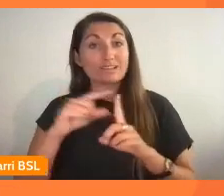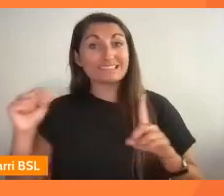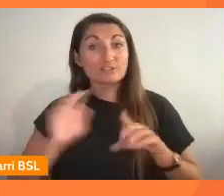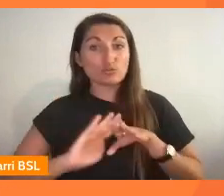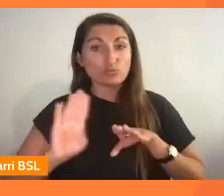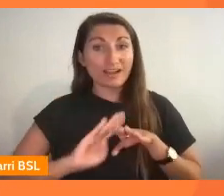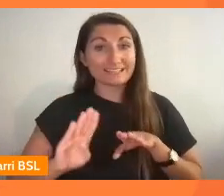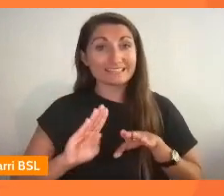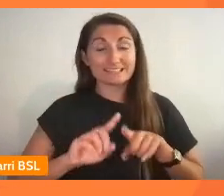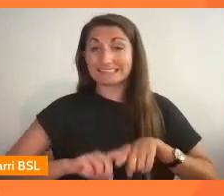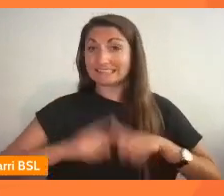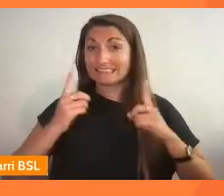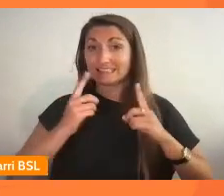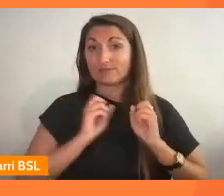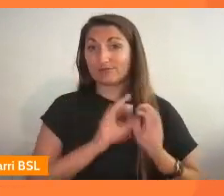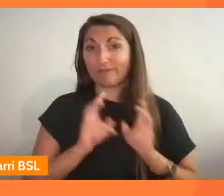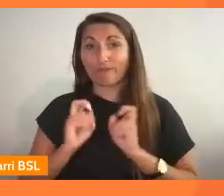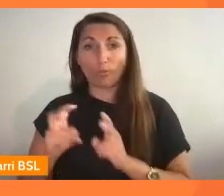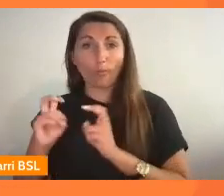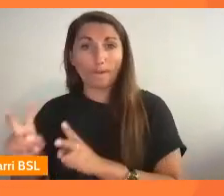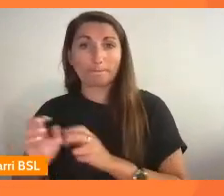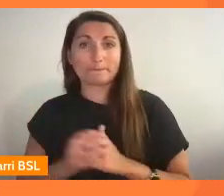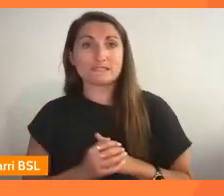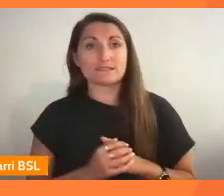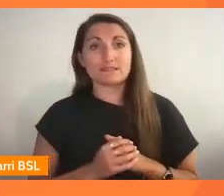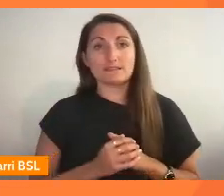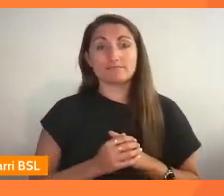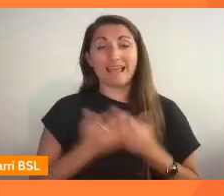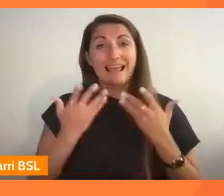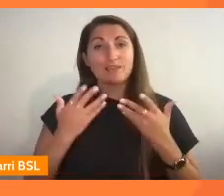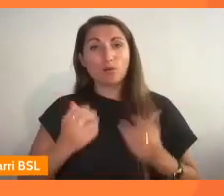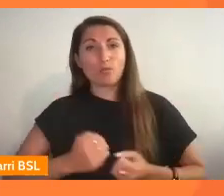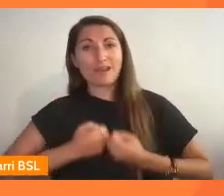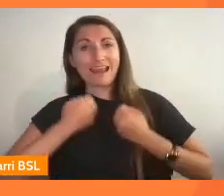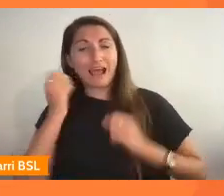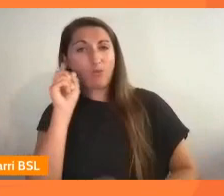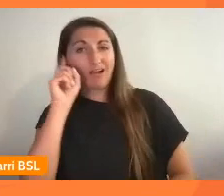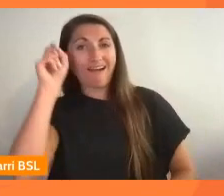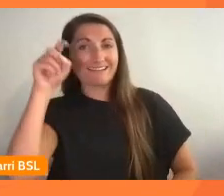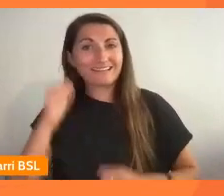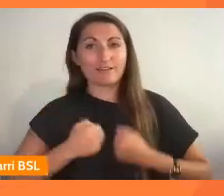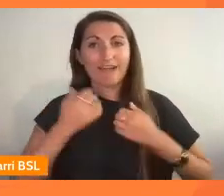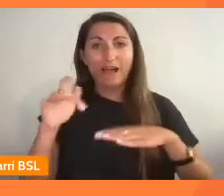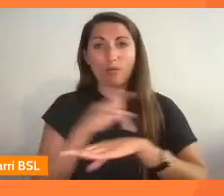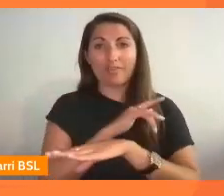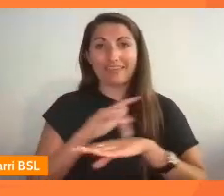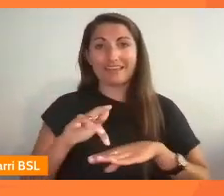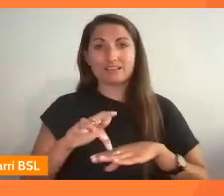forms. The idea at the moment for the theatre is what is our responsibility